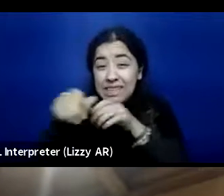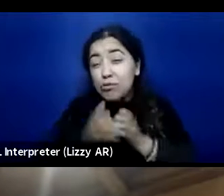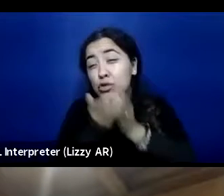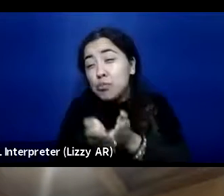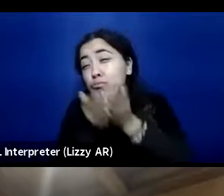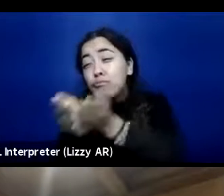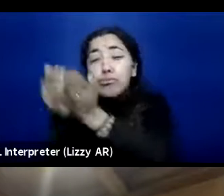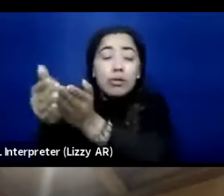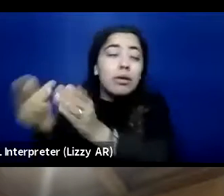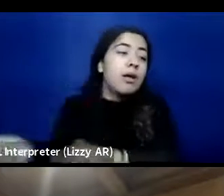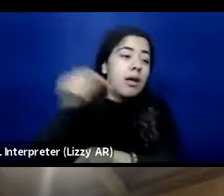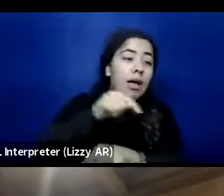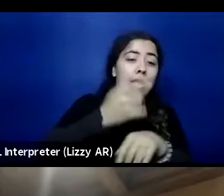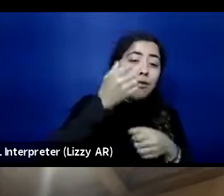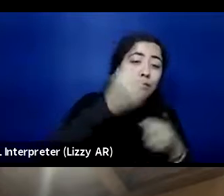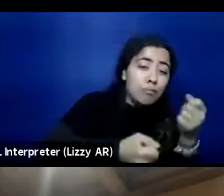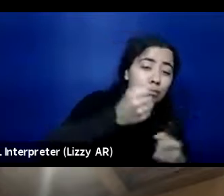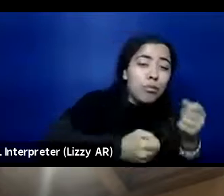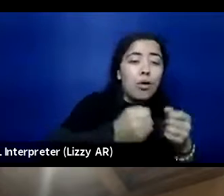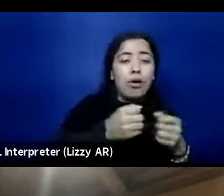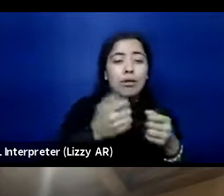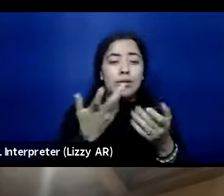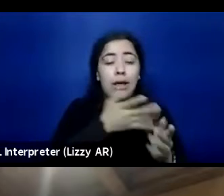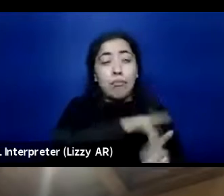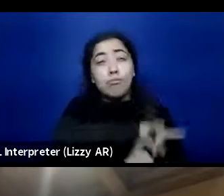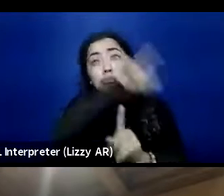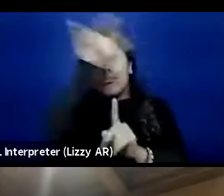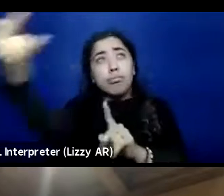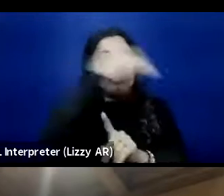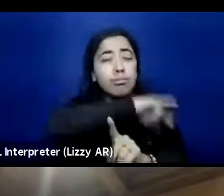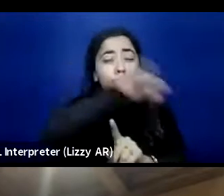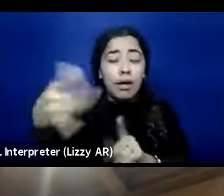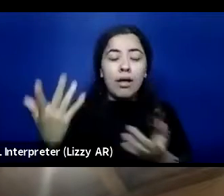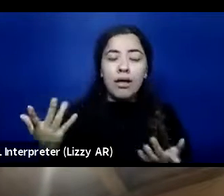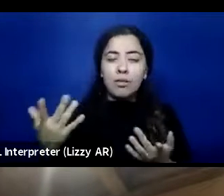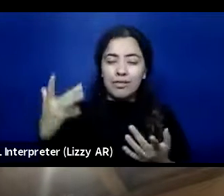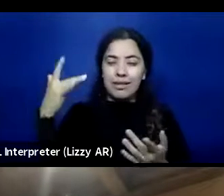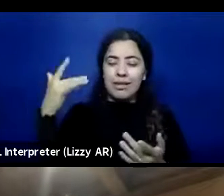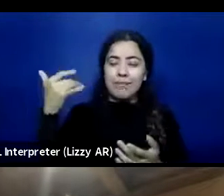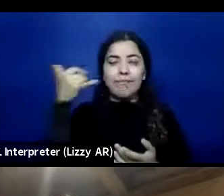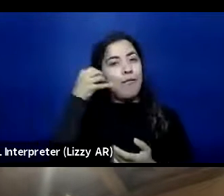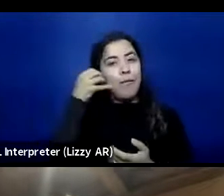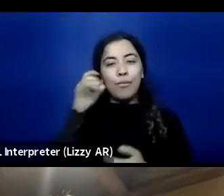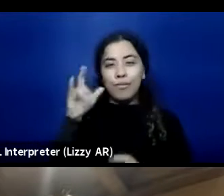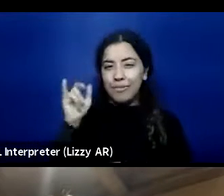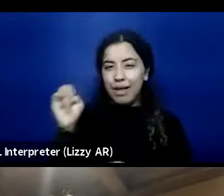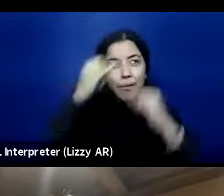was designed with dedicated telephone lines connecting the packet switches to each other. So we needed radio and satellite